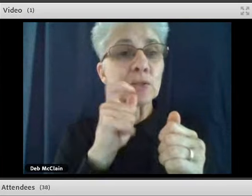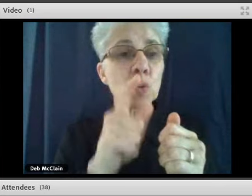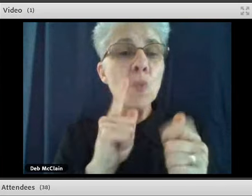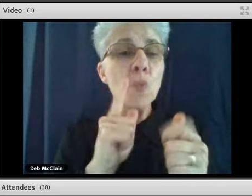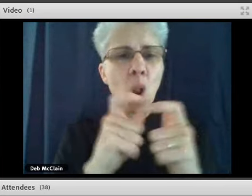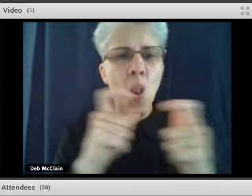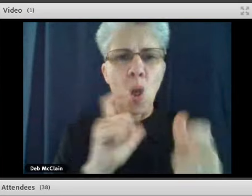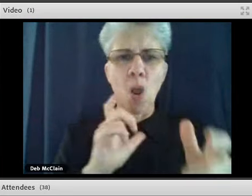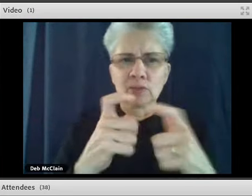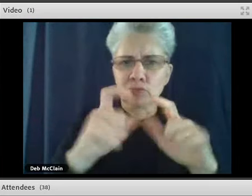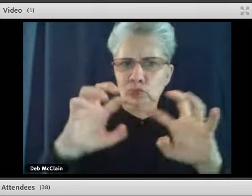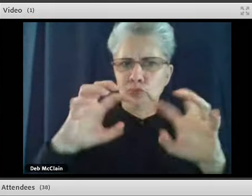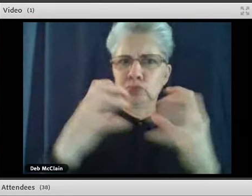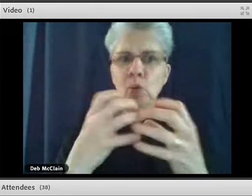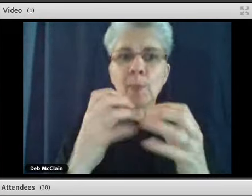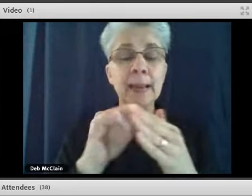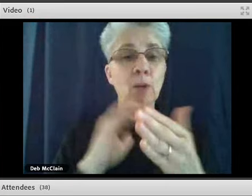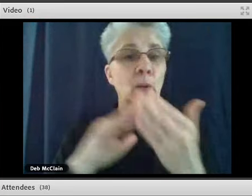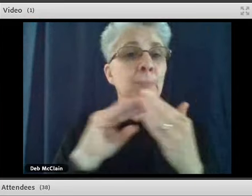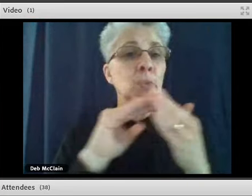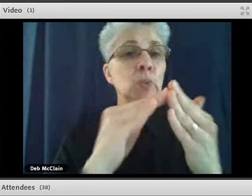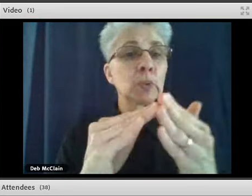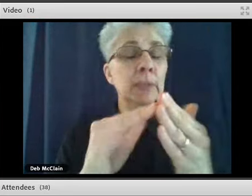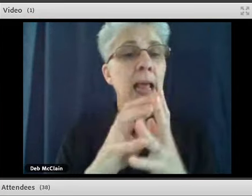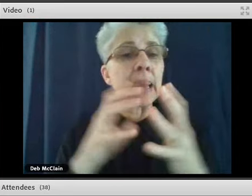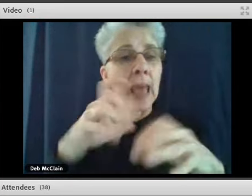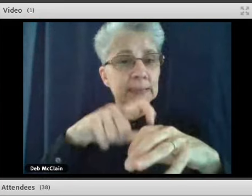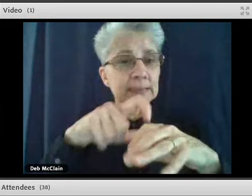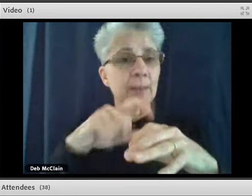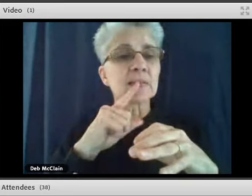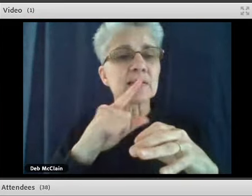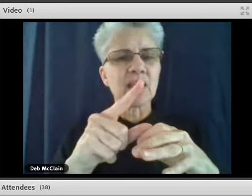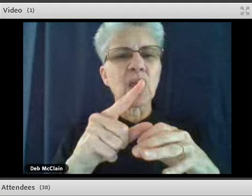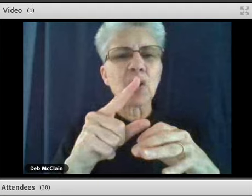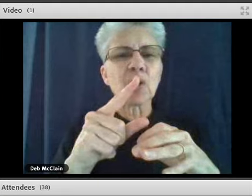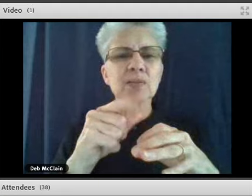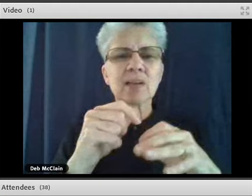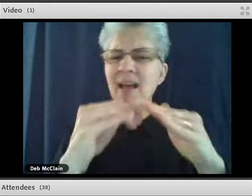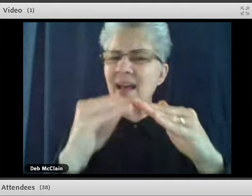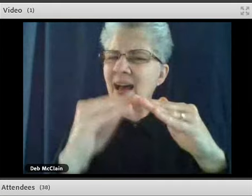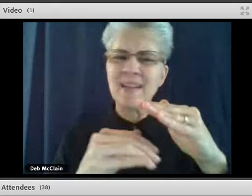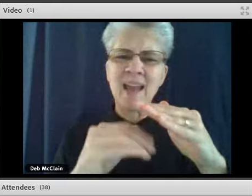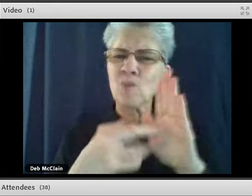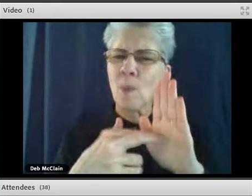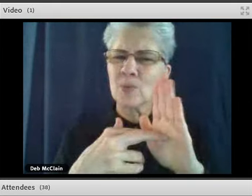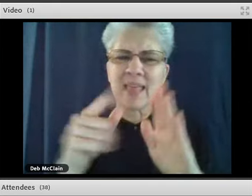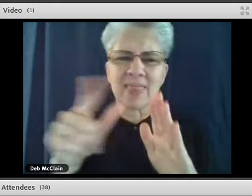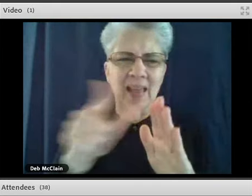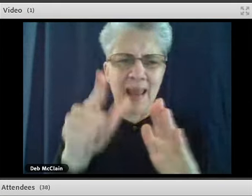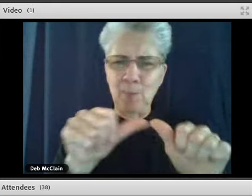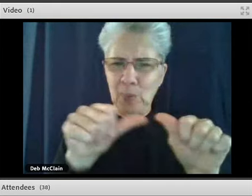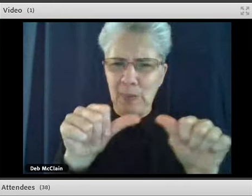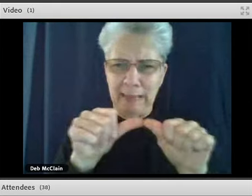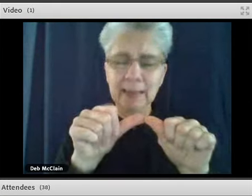who are a large part of our community, and a lot of times are severely underrepresented in the library profession.